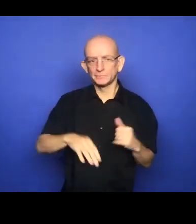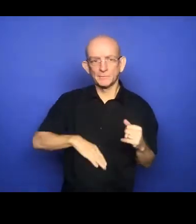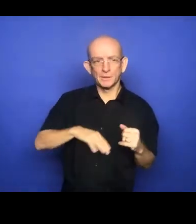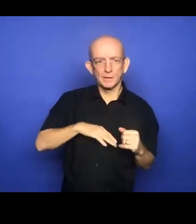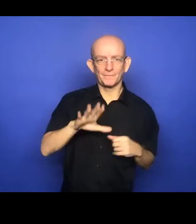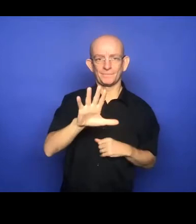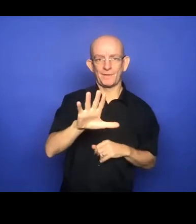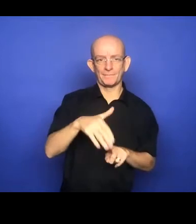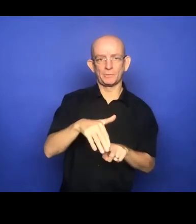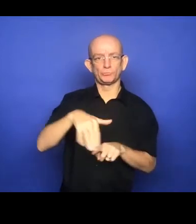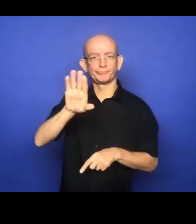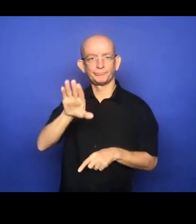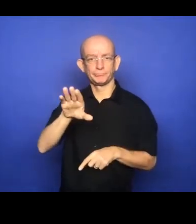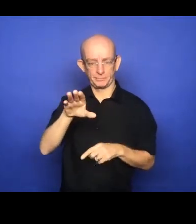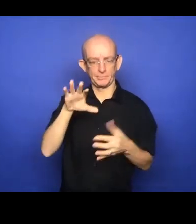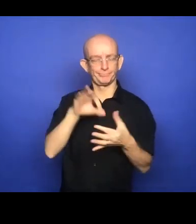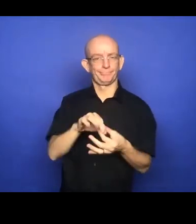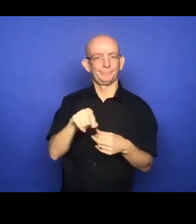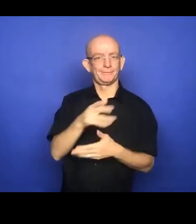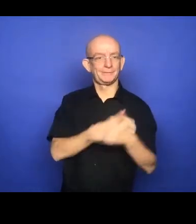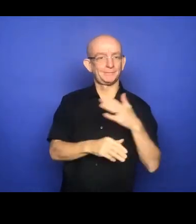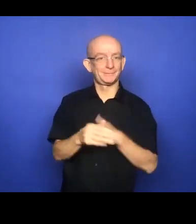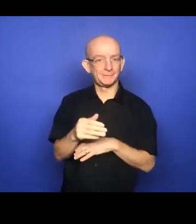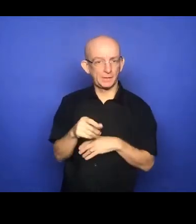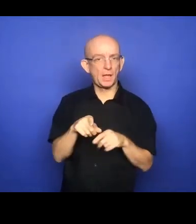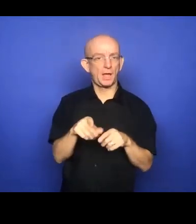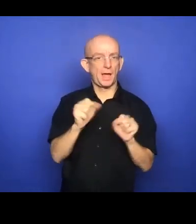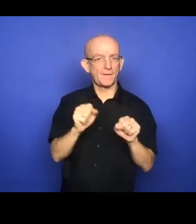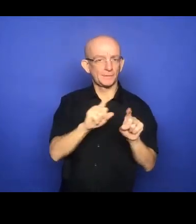disability status as well as distribution by type of